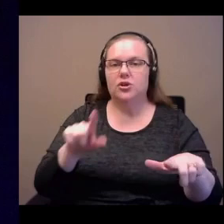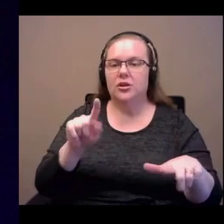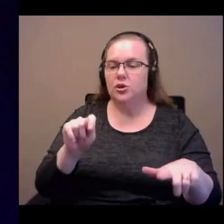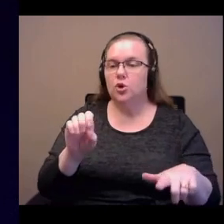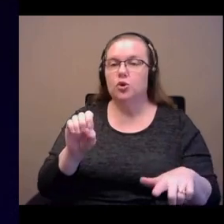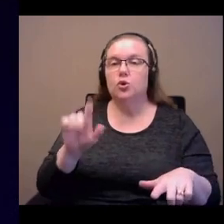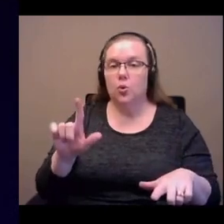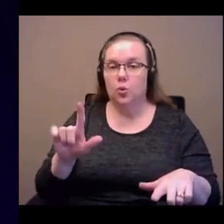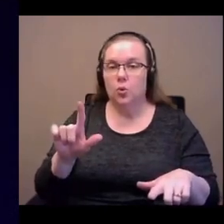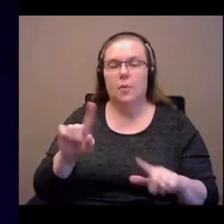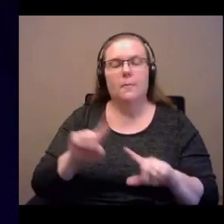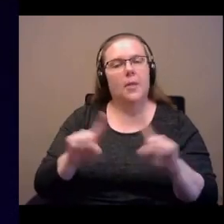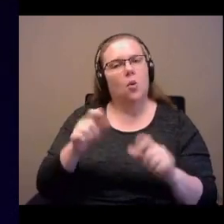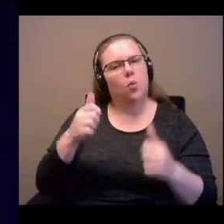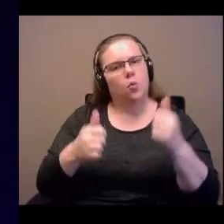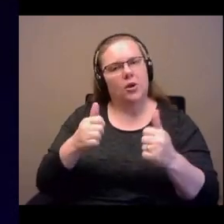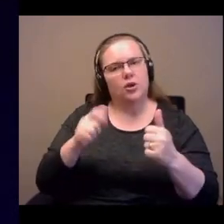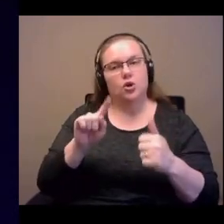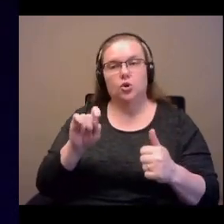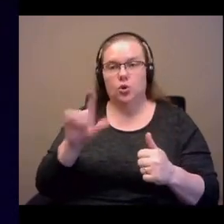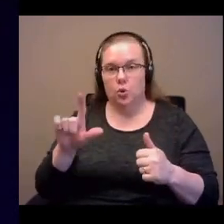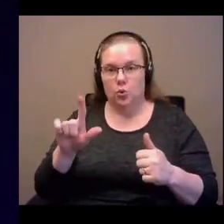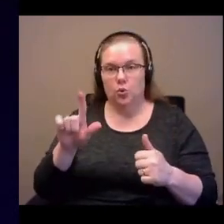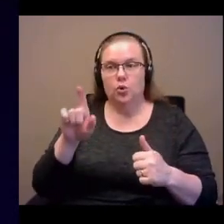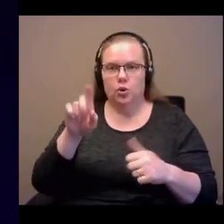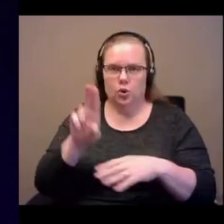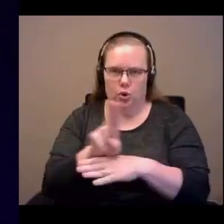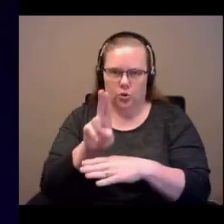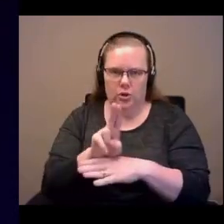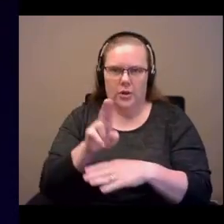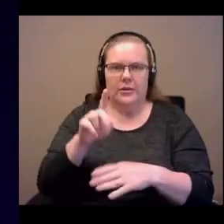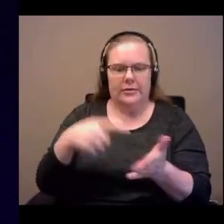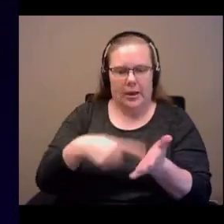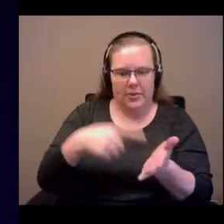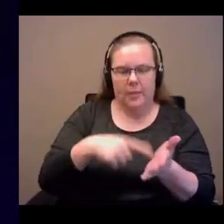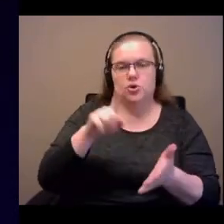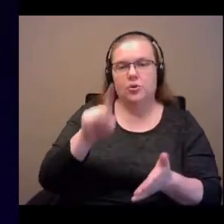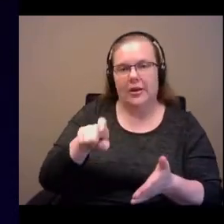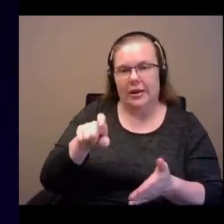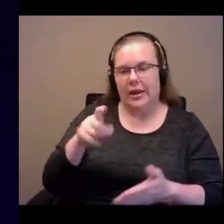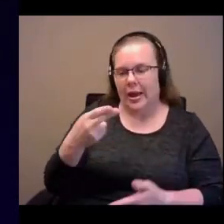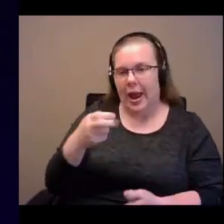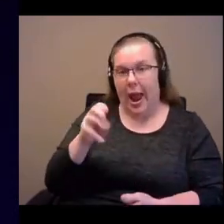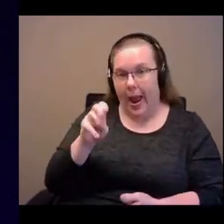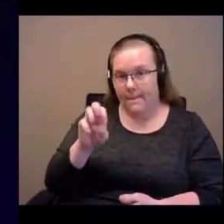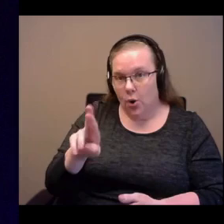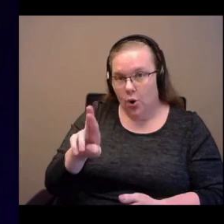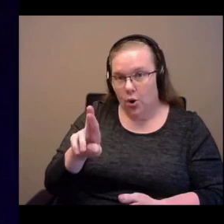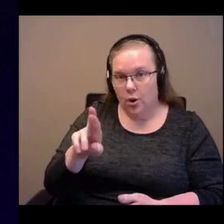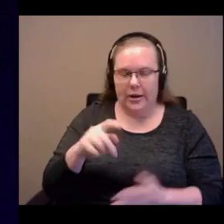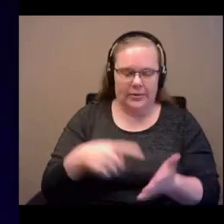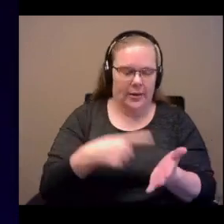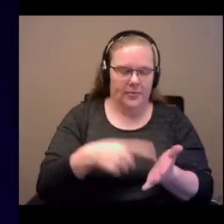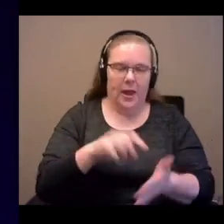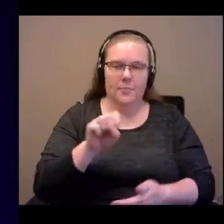to use. You don’t always need a hammer. Sometimes you need a saw, and sometimes you need a hammer, and sometimes using a saw the wrong way, if you flip it upside down, isn’t going to cut very